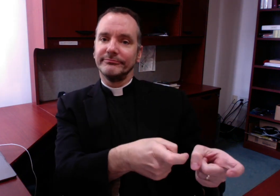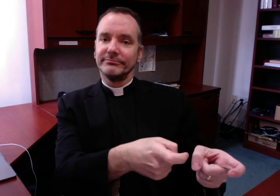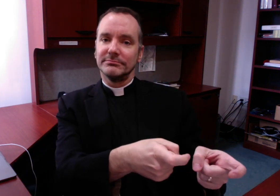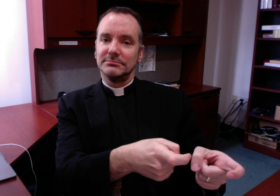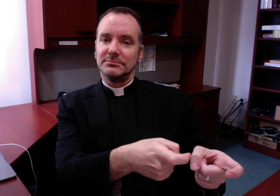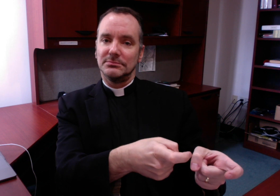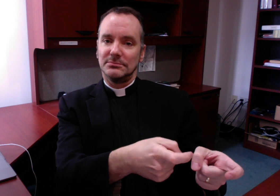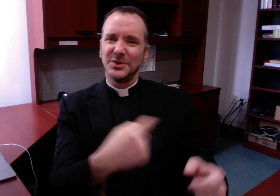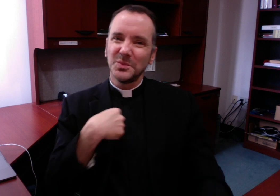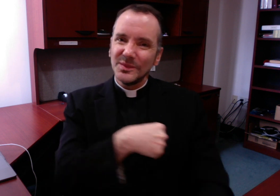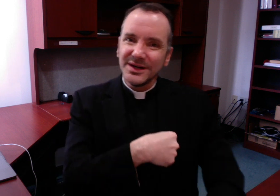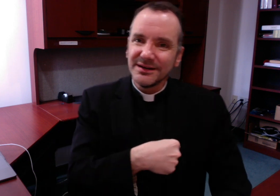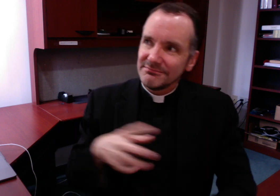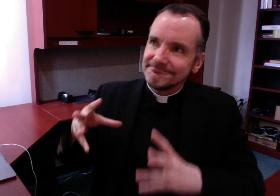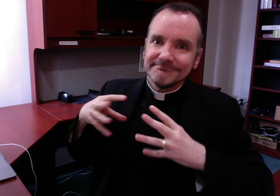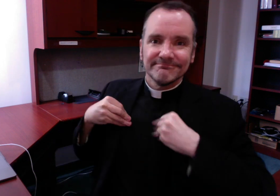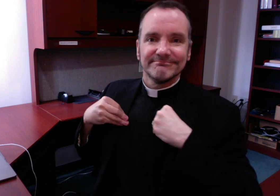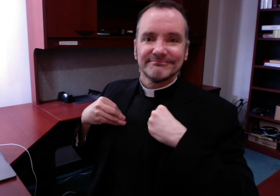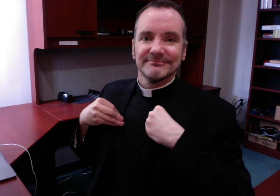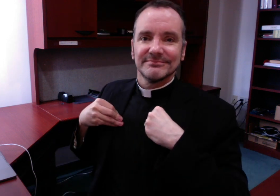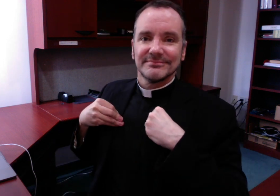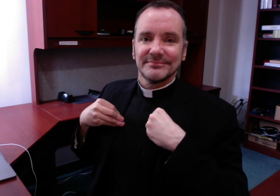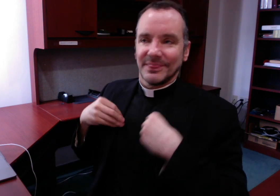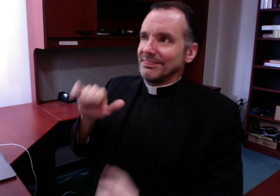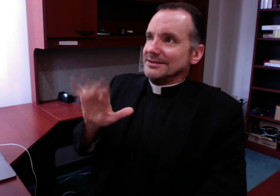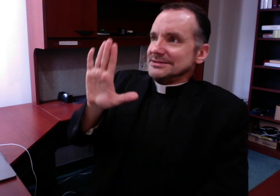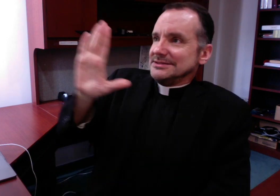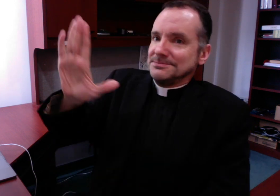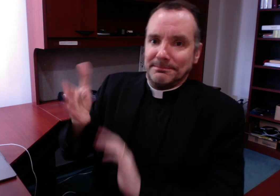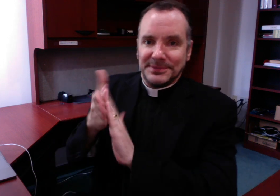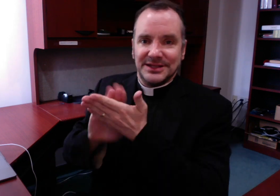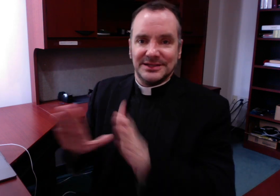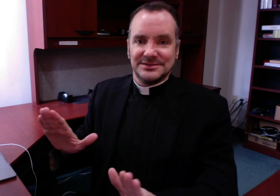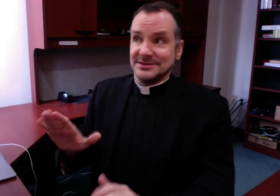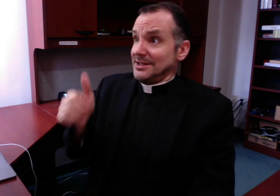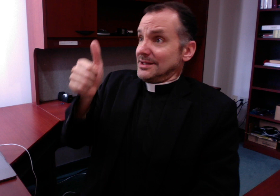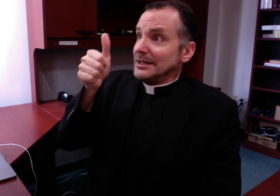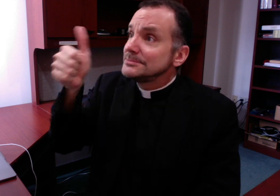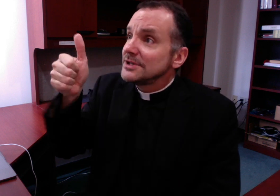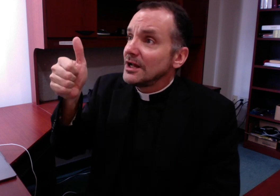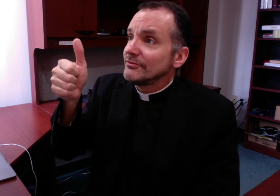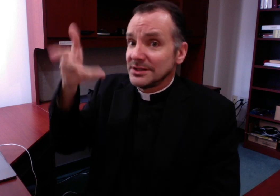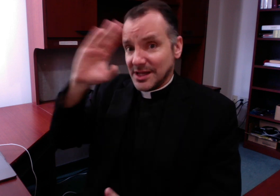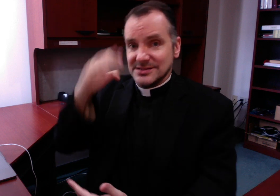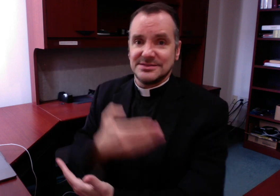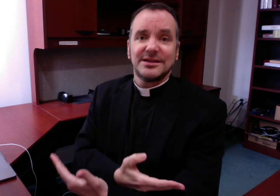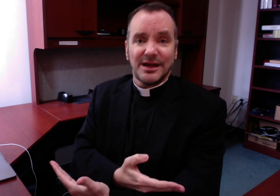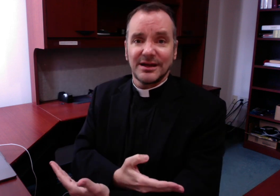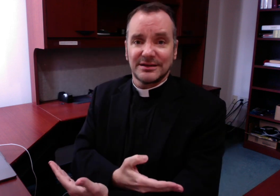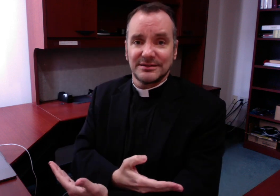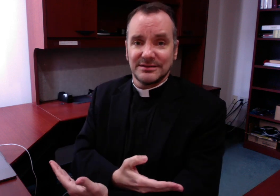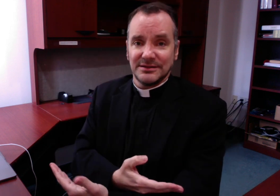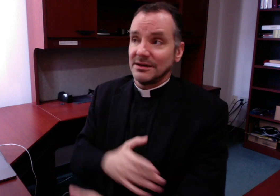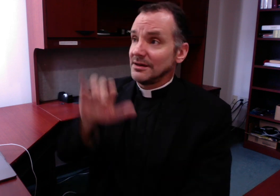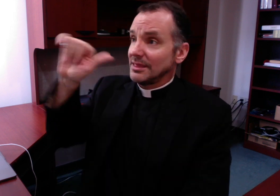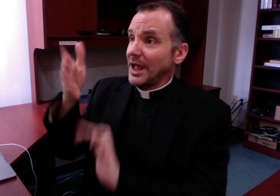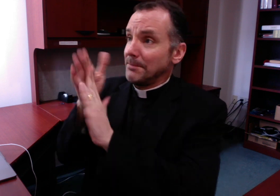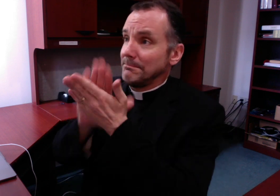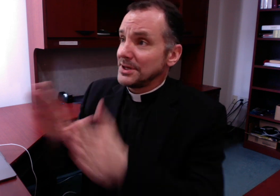you." It's up to us to accept it. Jesus truly is the son of God, and the peace